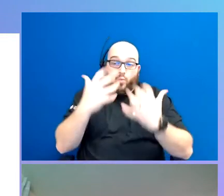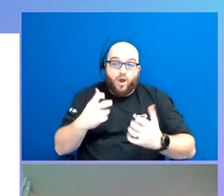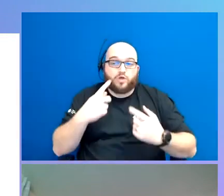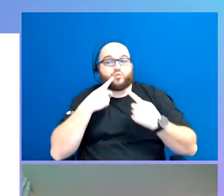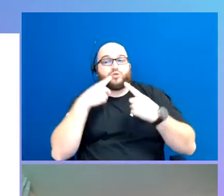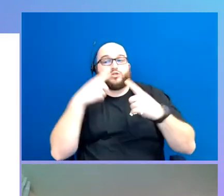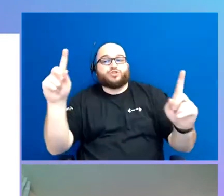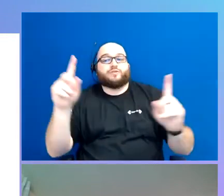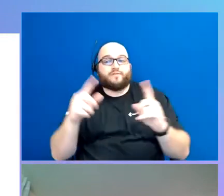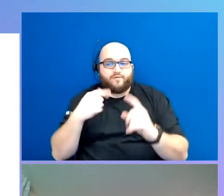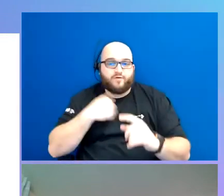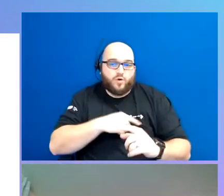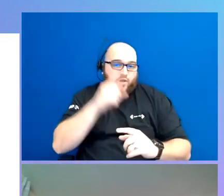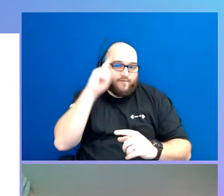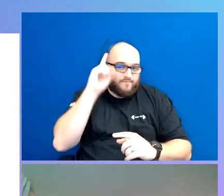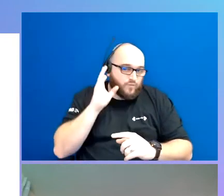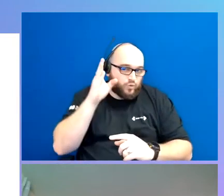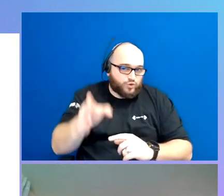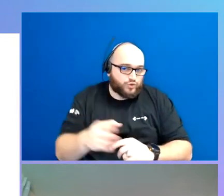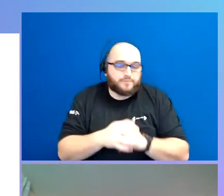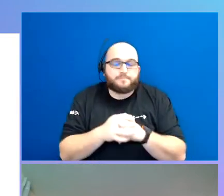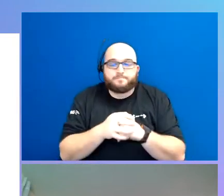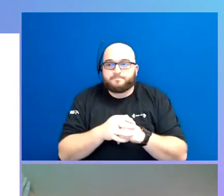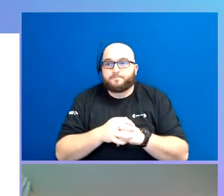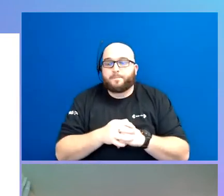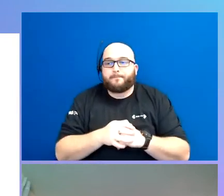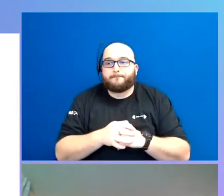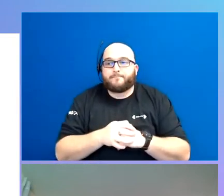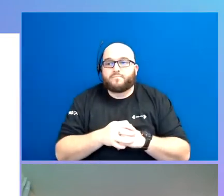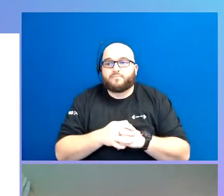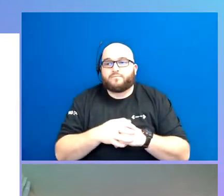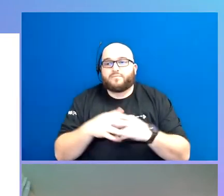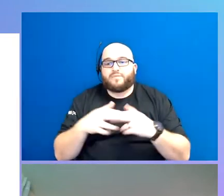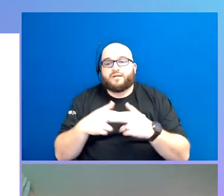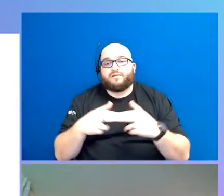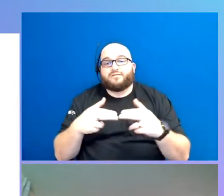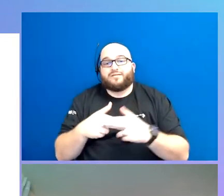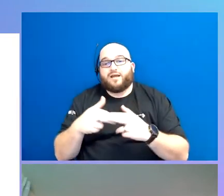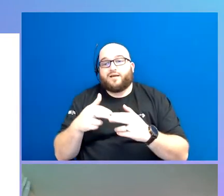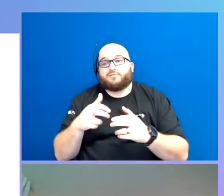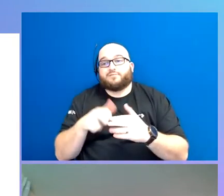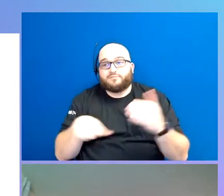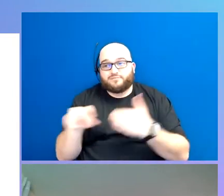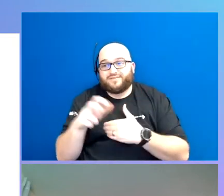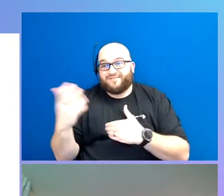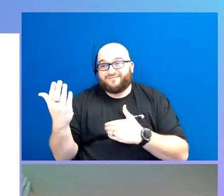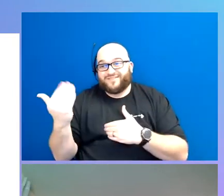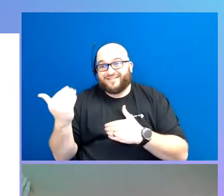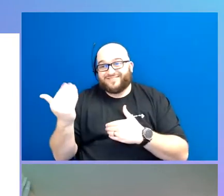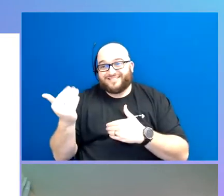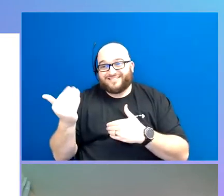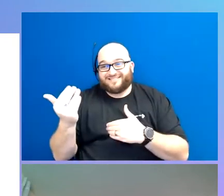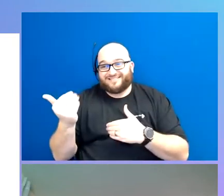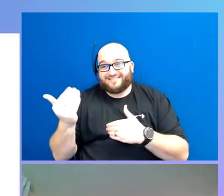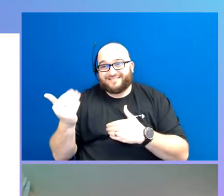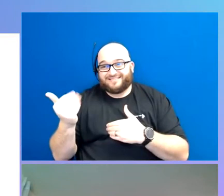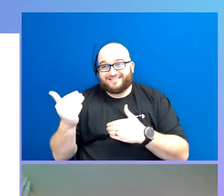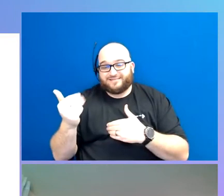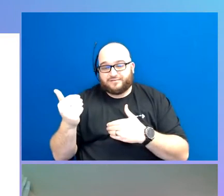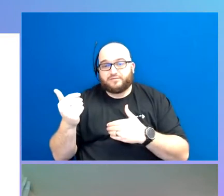um. I am I am on slide 15 now